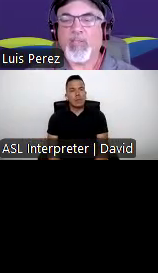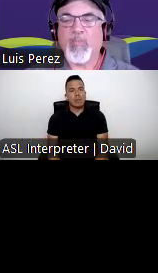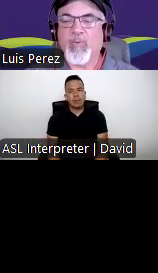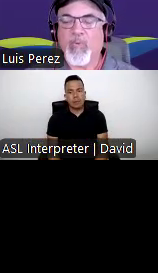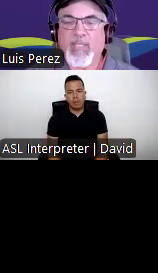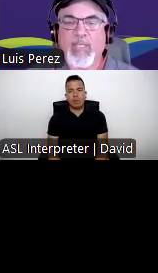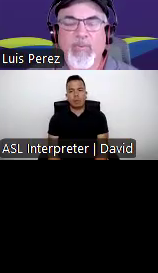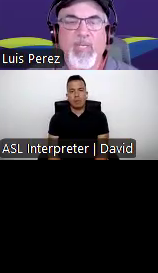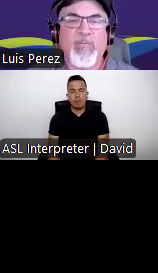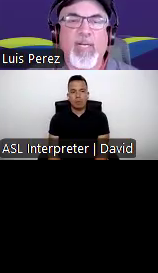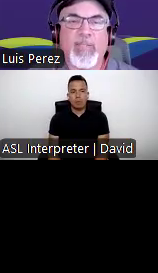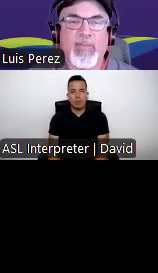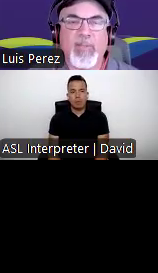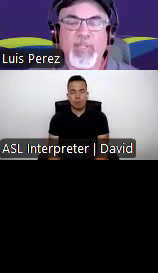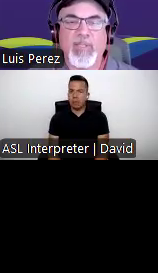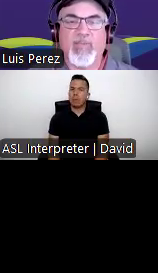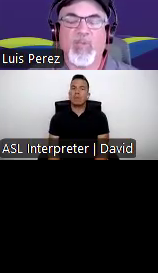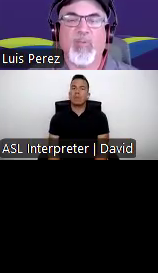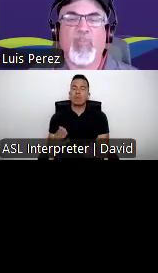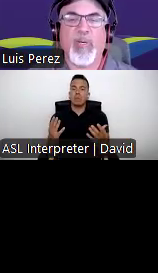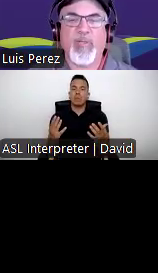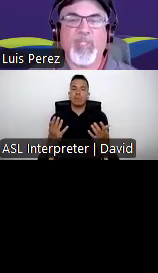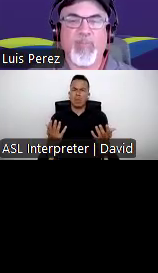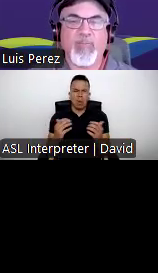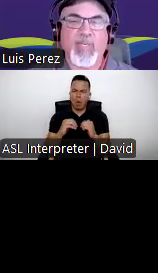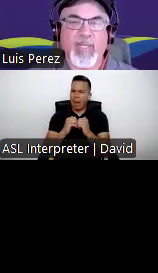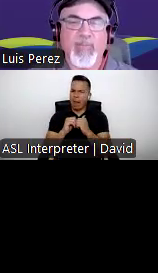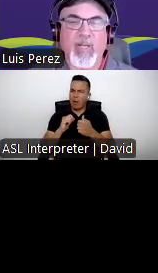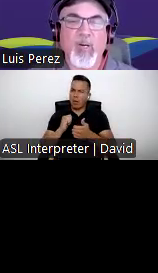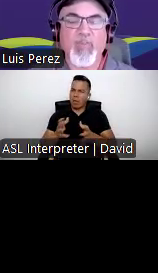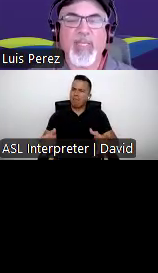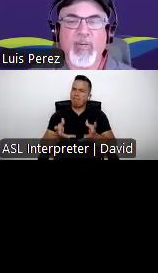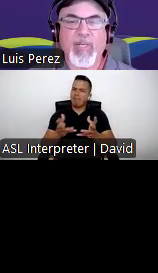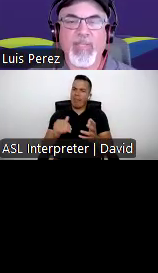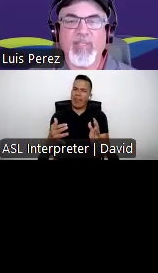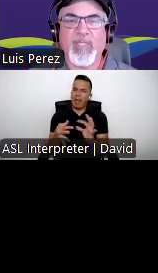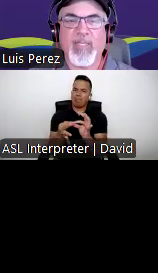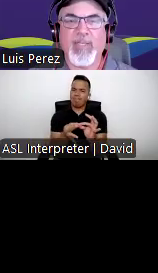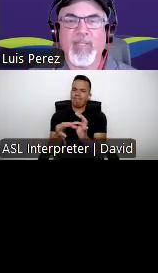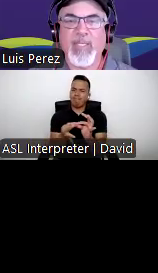some of the ways that we can foster this sort of partnership of augmented or assistive intelligence